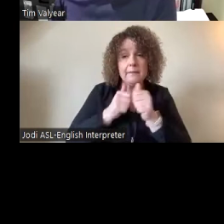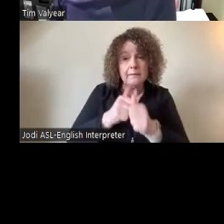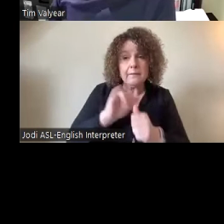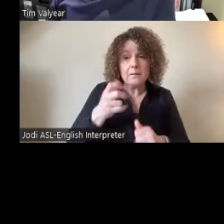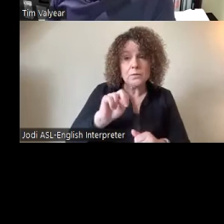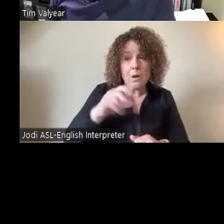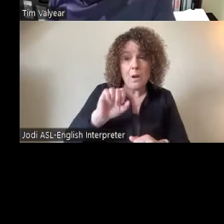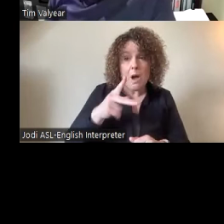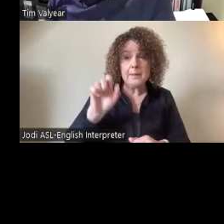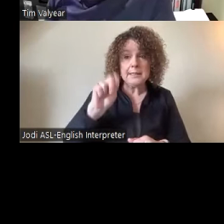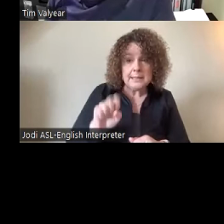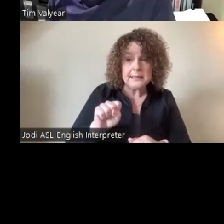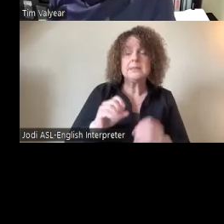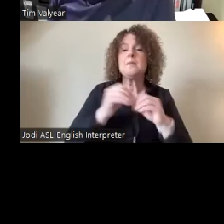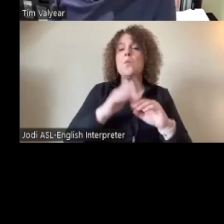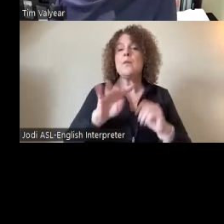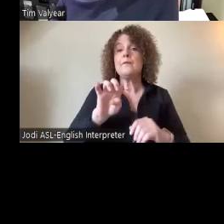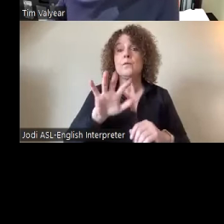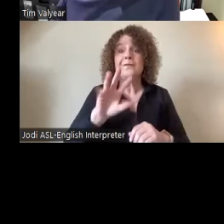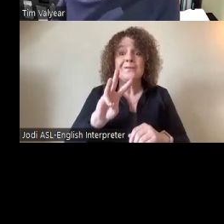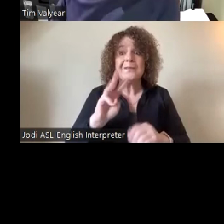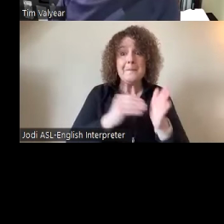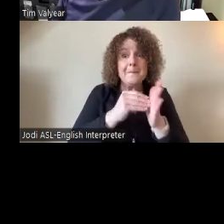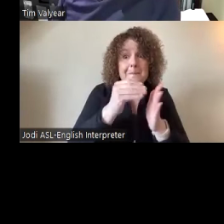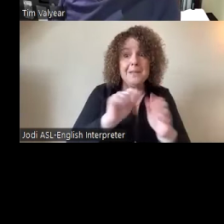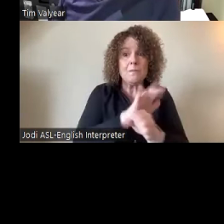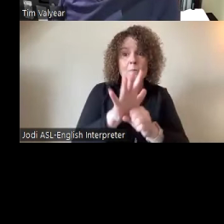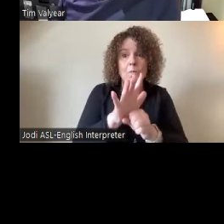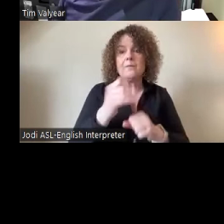to research on your own, if you want more up to date